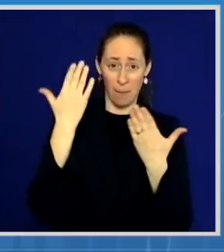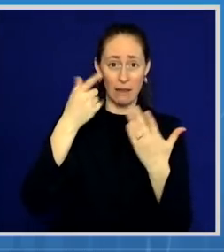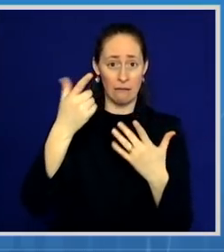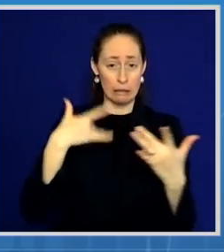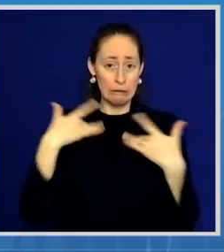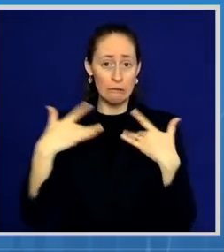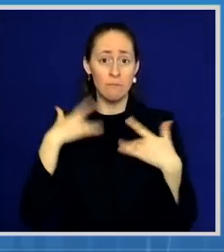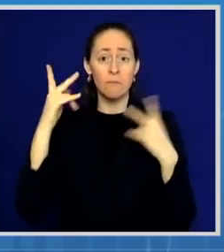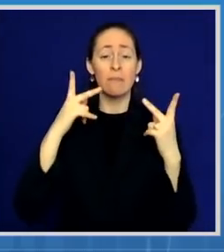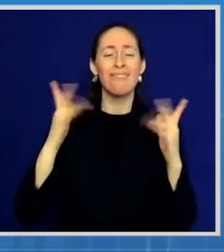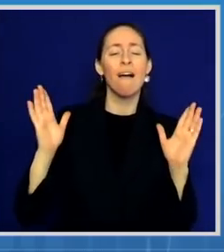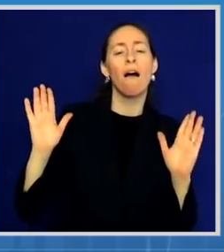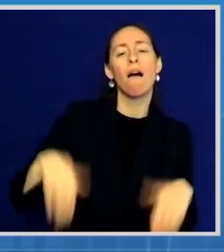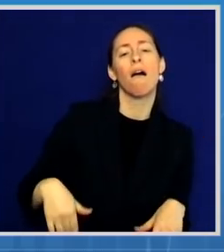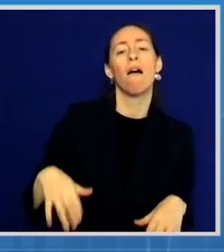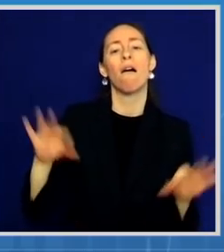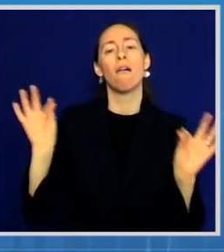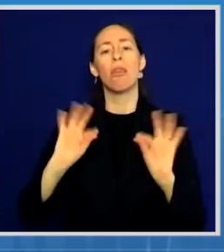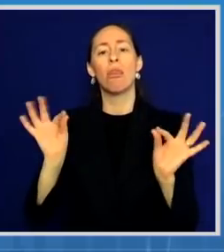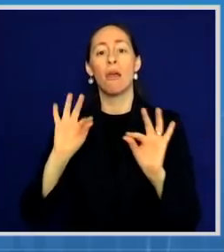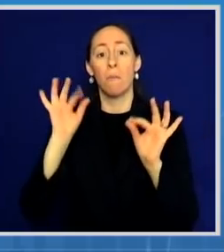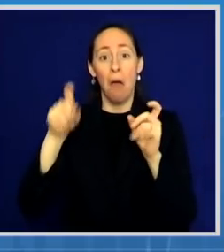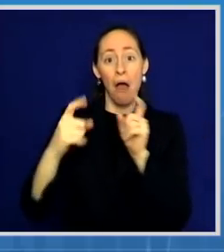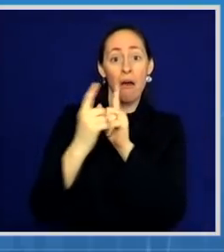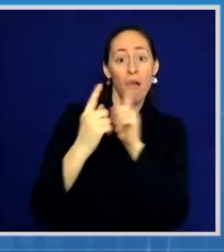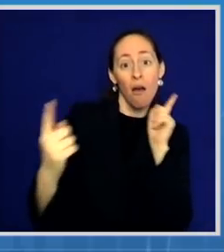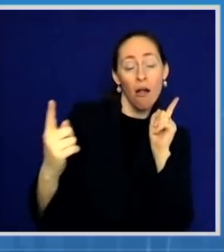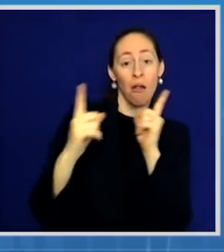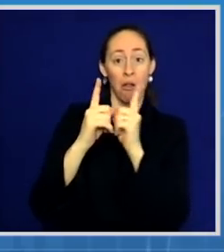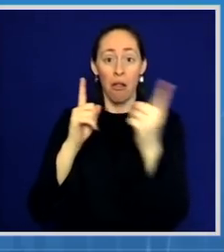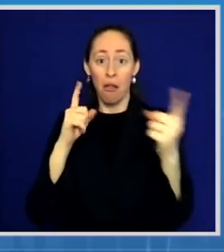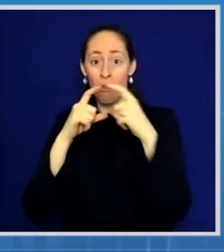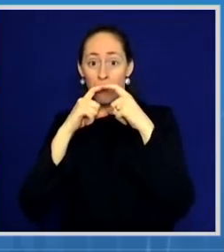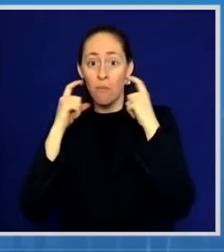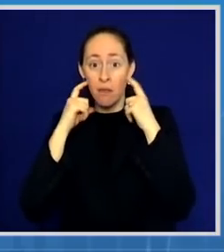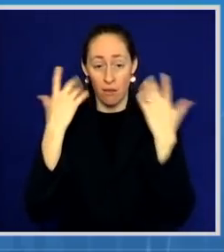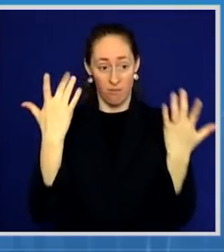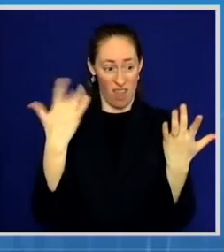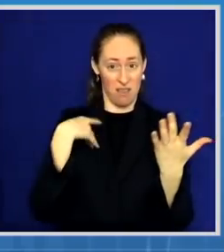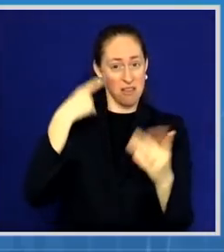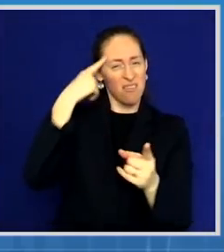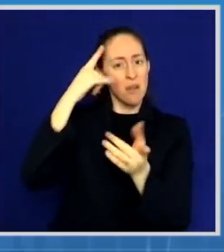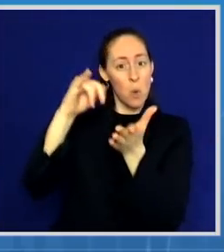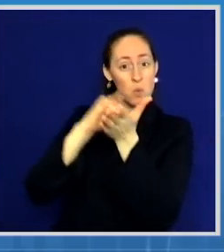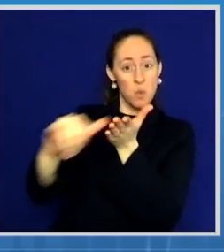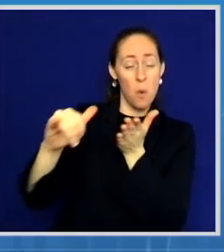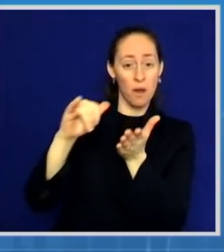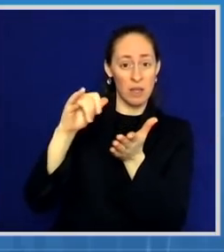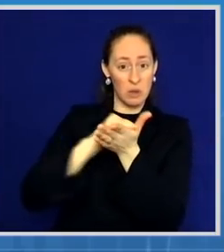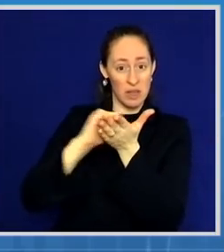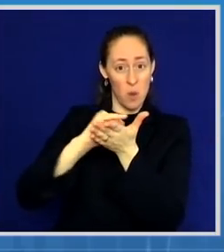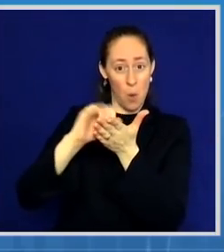announcing that it's reopening July 1st. Is that too soon or is that right on time? I'm also thinking about the images